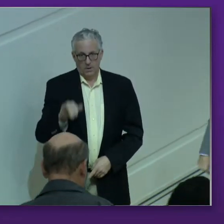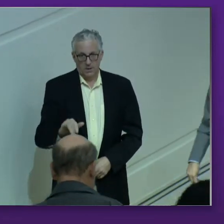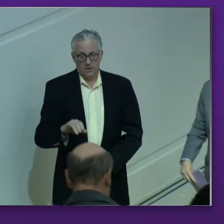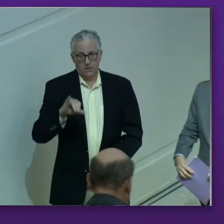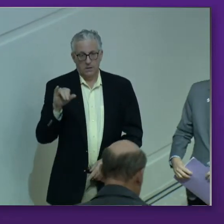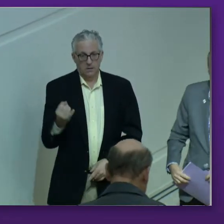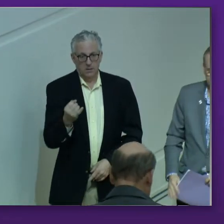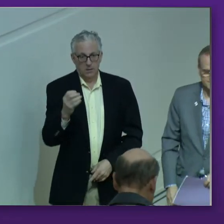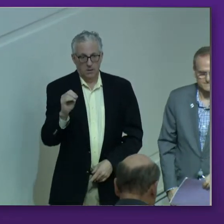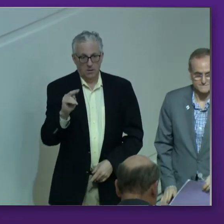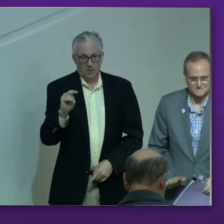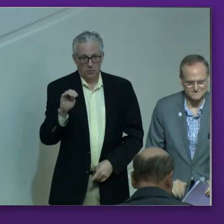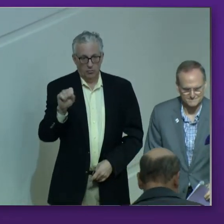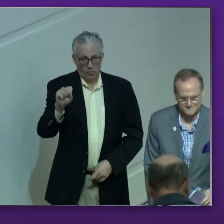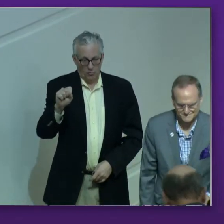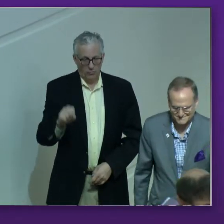INTRODUCE INTERIM CHIEF EQUITY